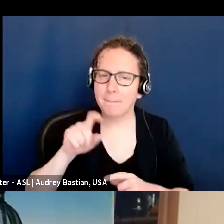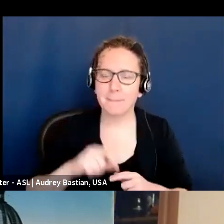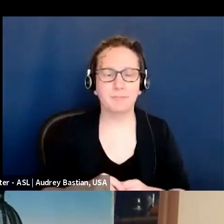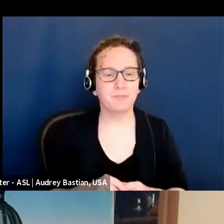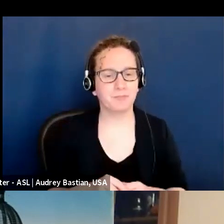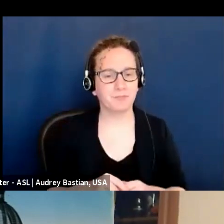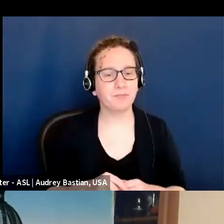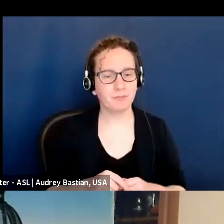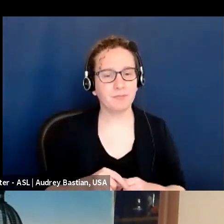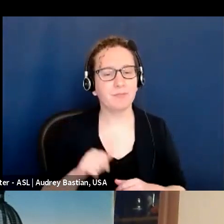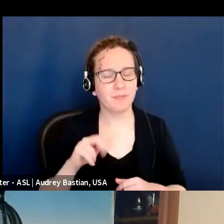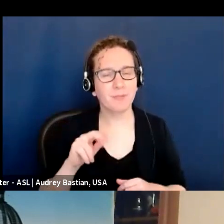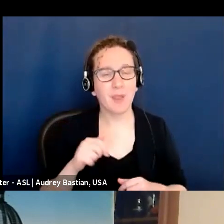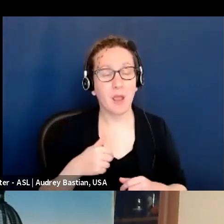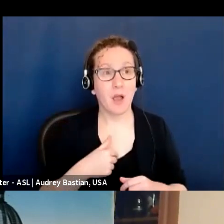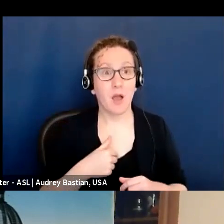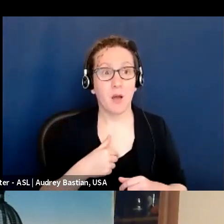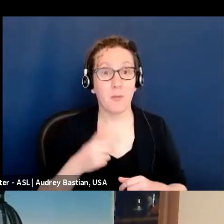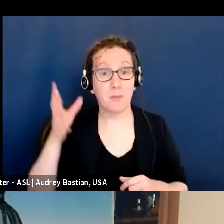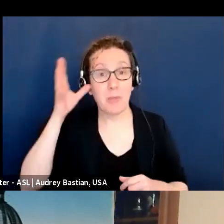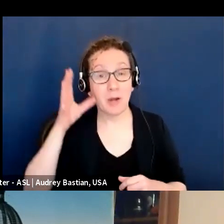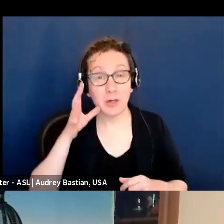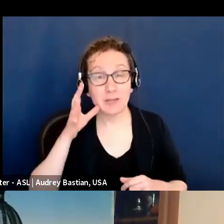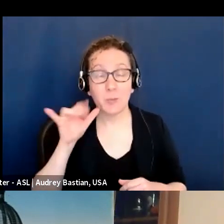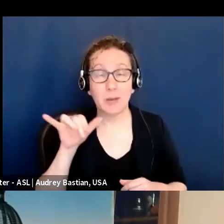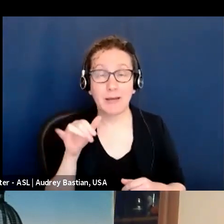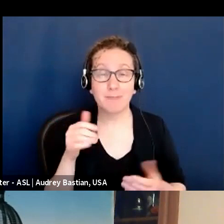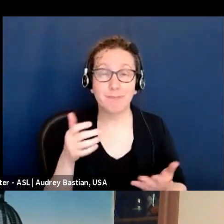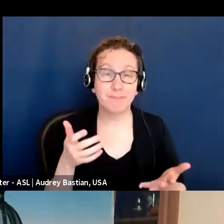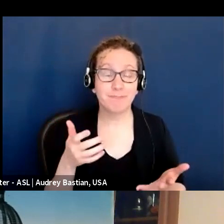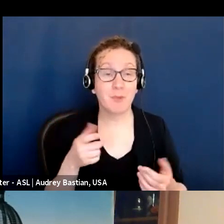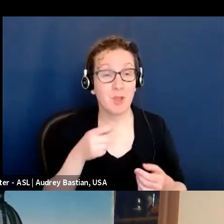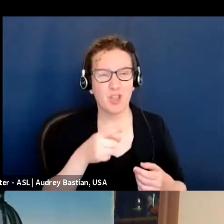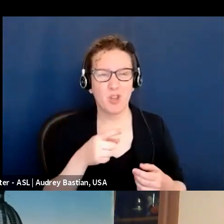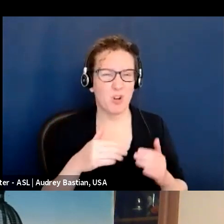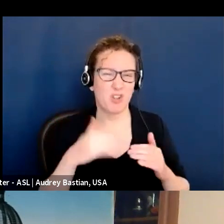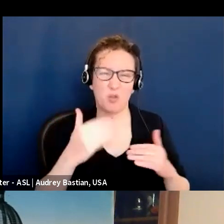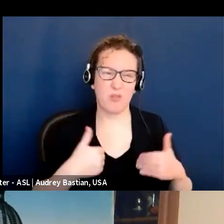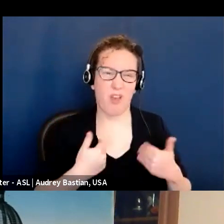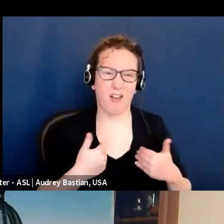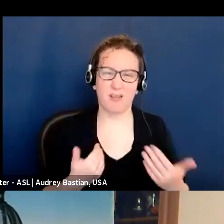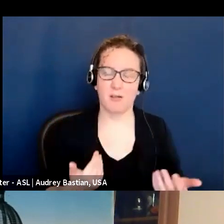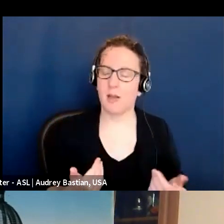Yeah. They were like, you know, um, thank you are too young. And I was like, no, I'm not